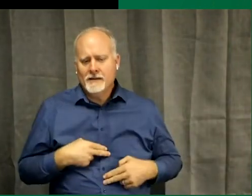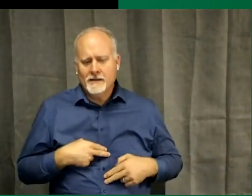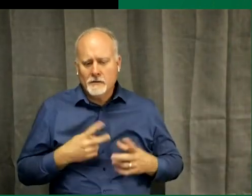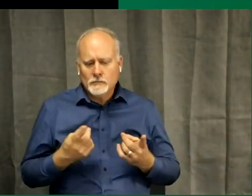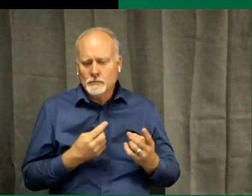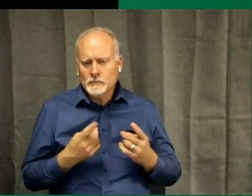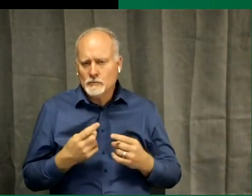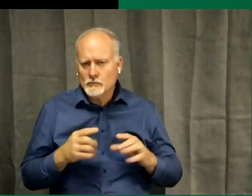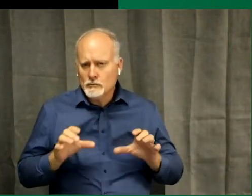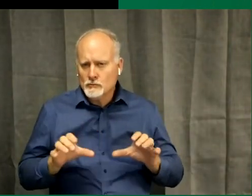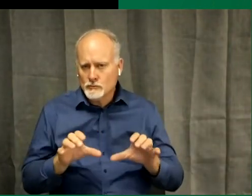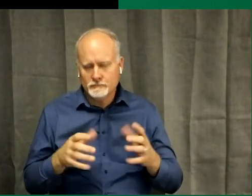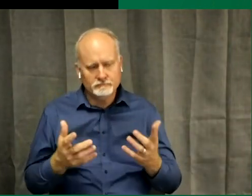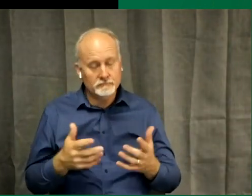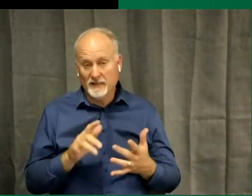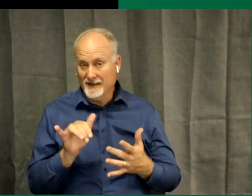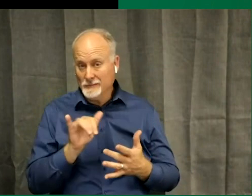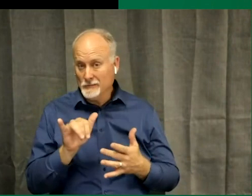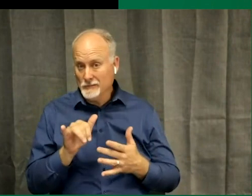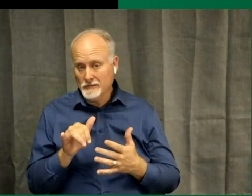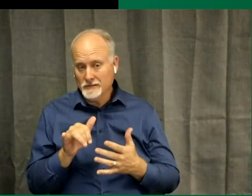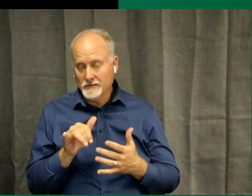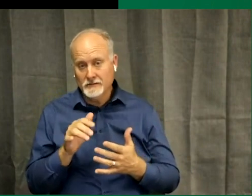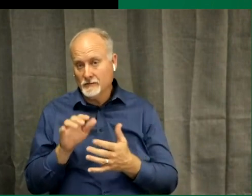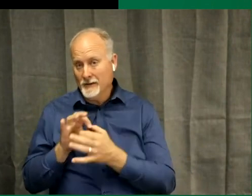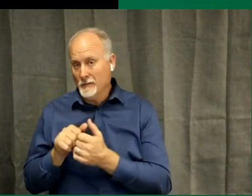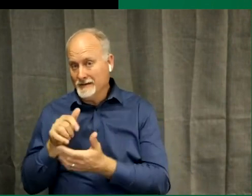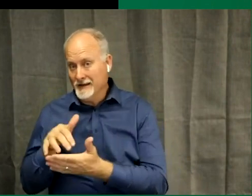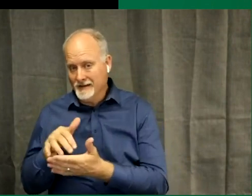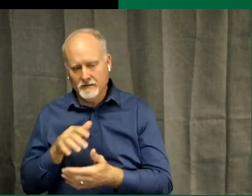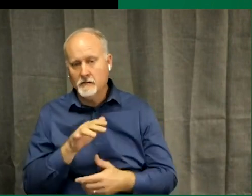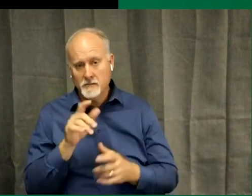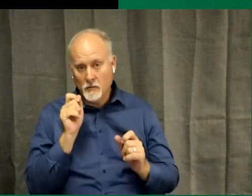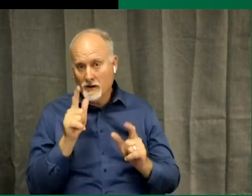can also connect with your studies so essentially maybe start waking up at like nine in the morning